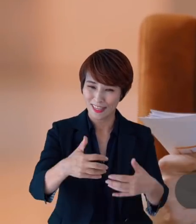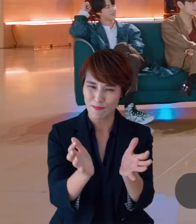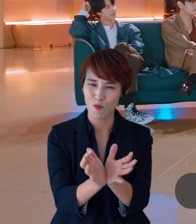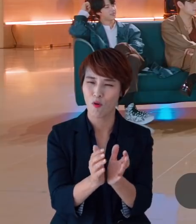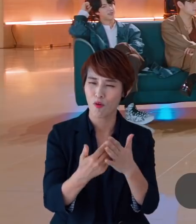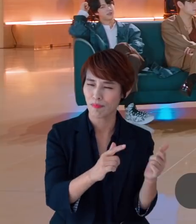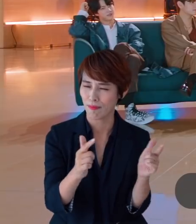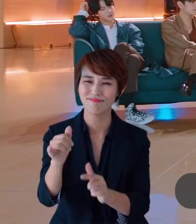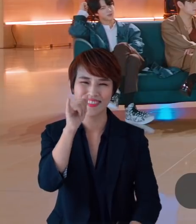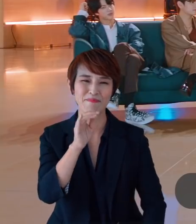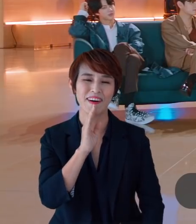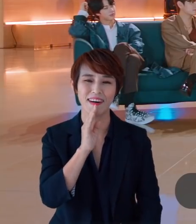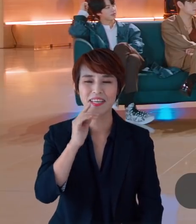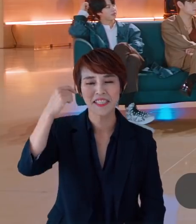j-hope: So many things. What’s on your mind?